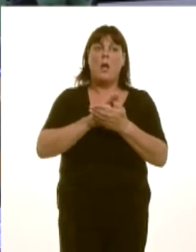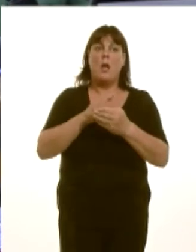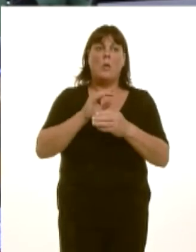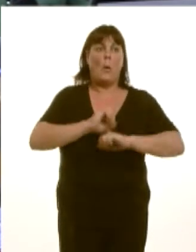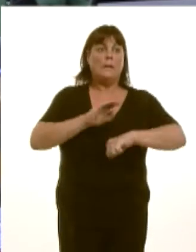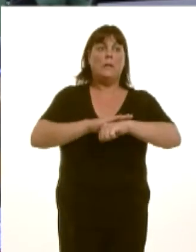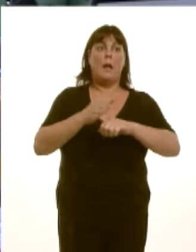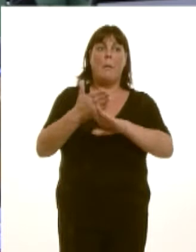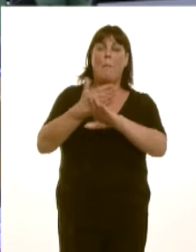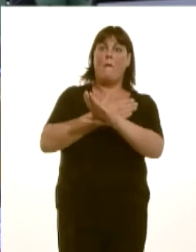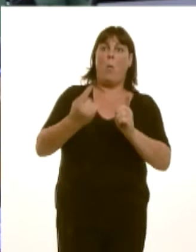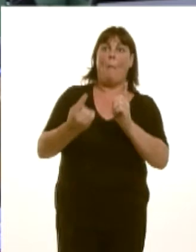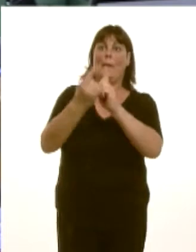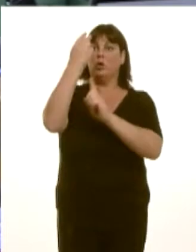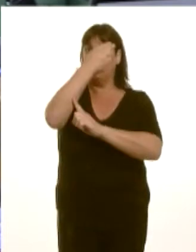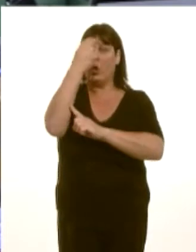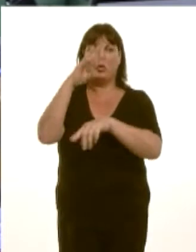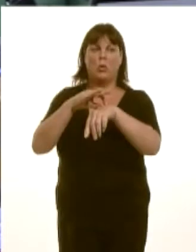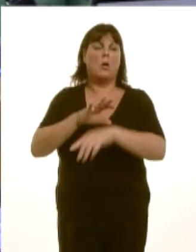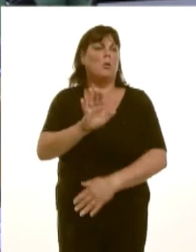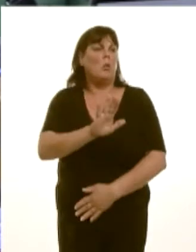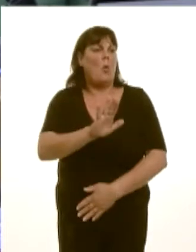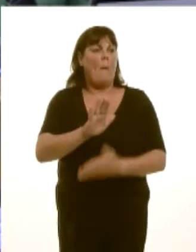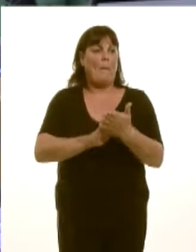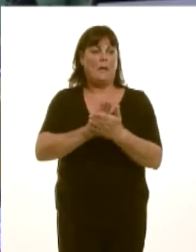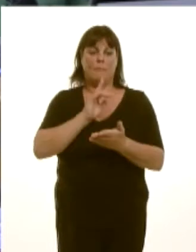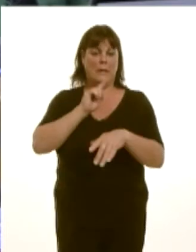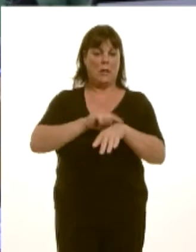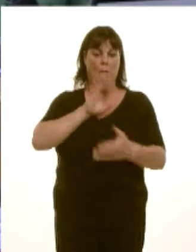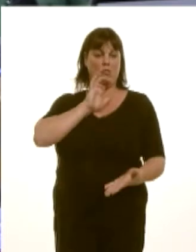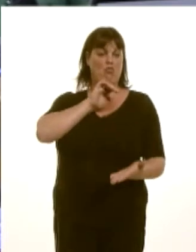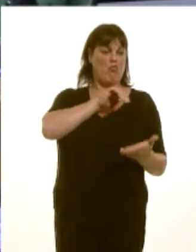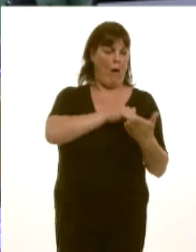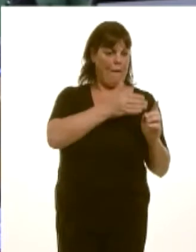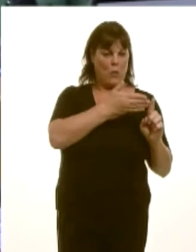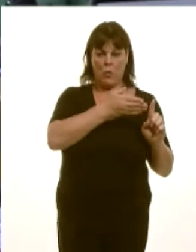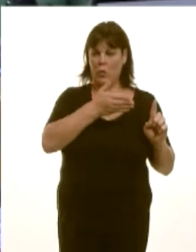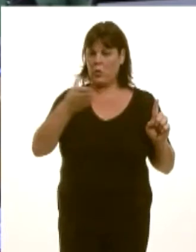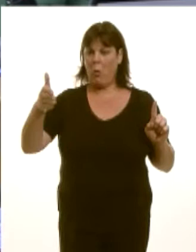They are the times that people wait in A&E from the time they arrive to the time they leave or are admitted to hospital.